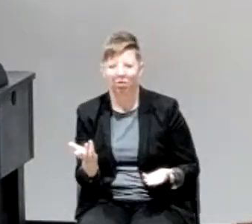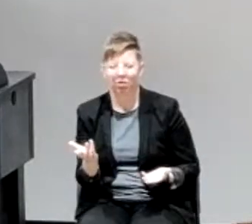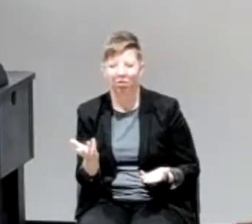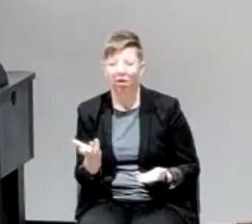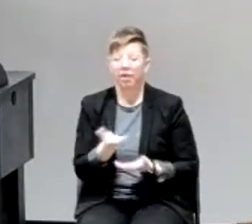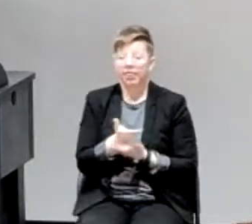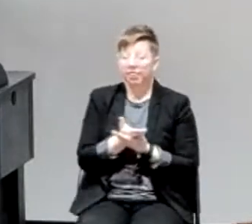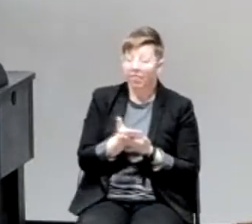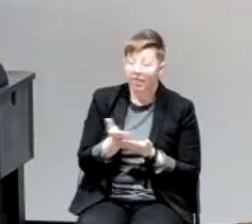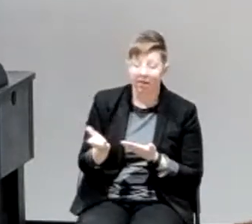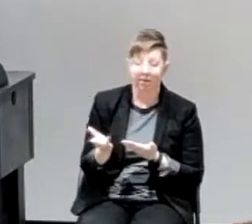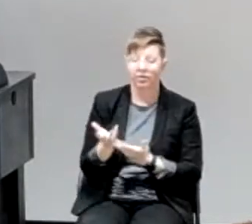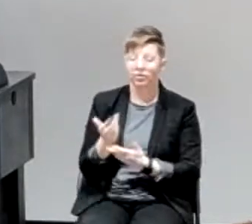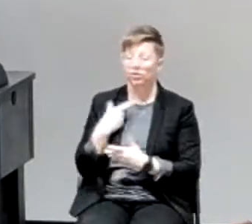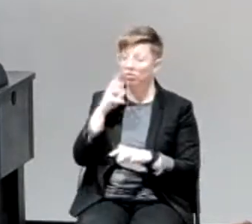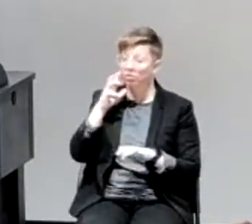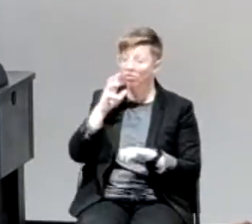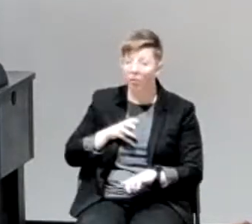It's not there.